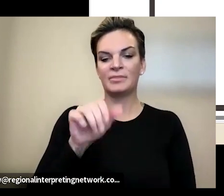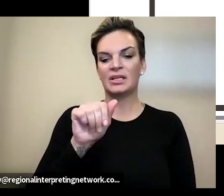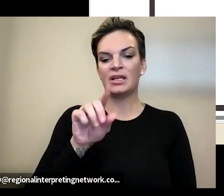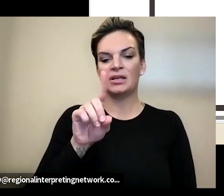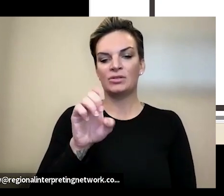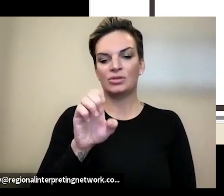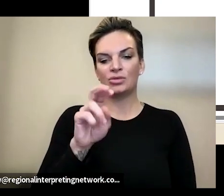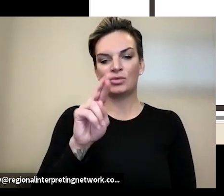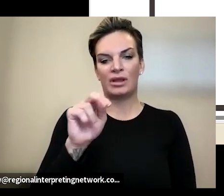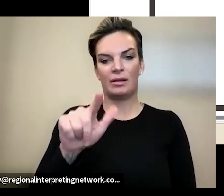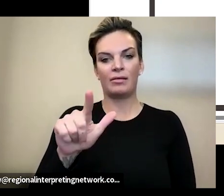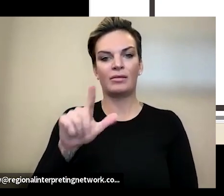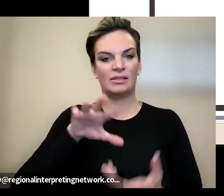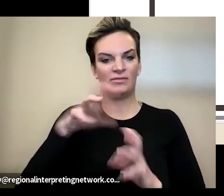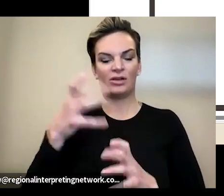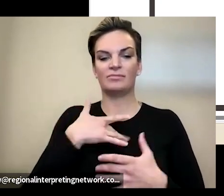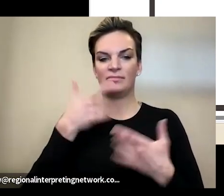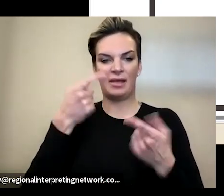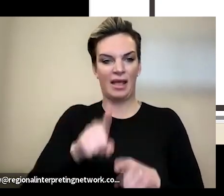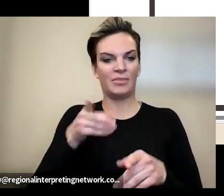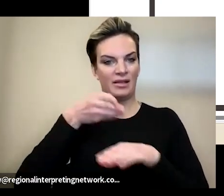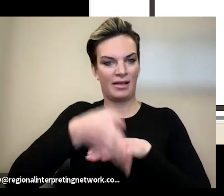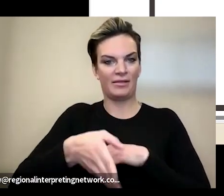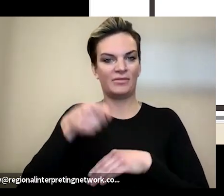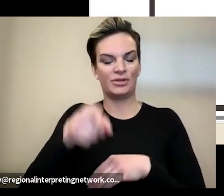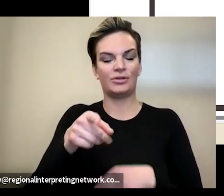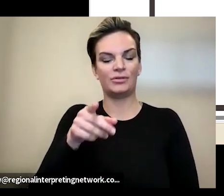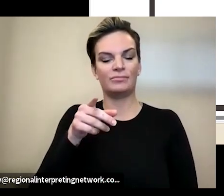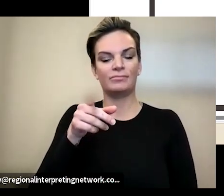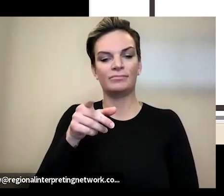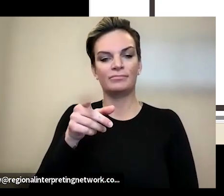a brain injury but it's not usually talked about. Stroke survivors have an approximately